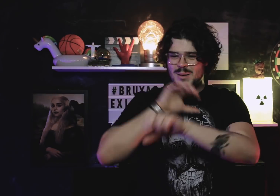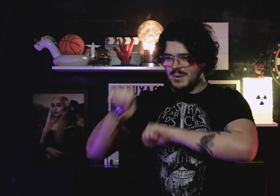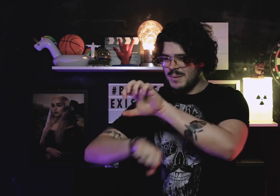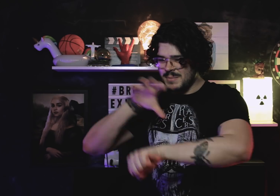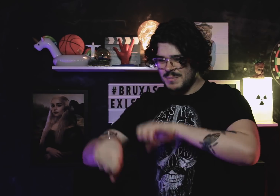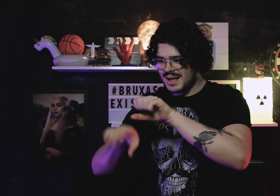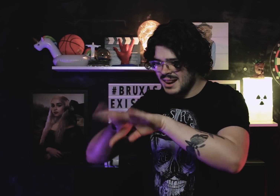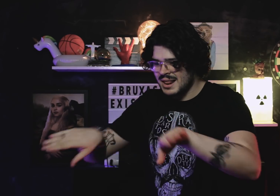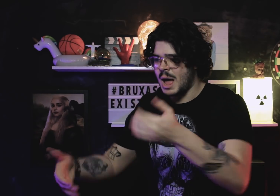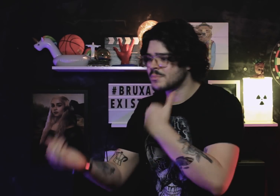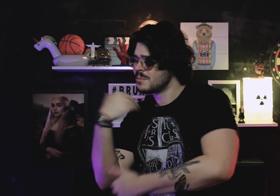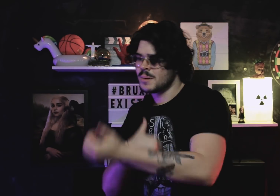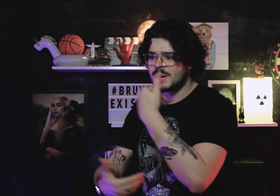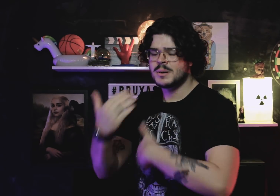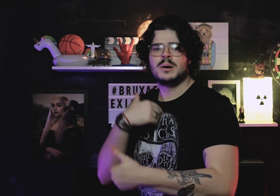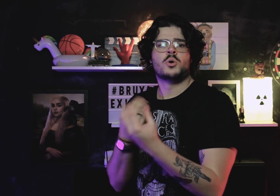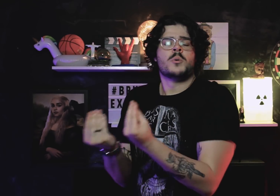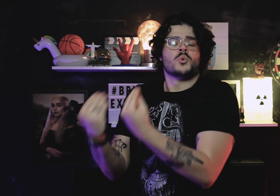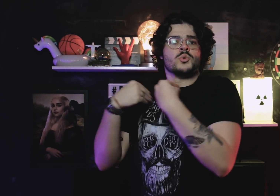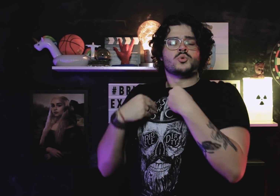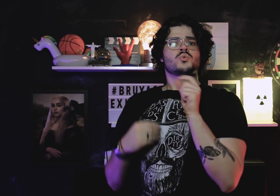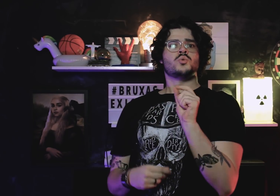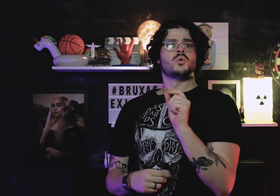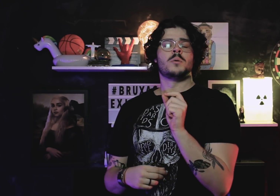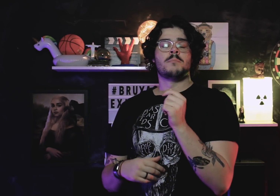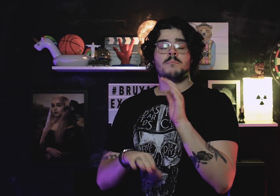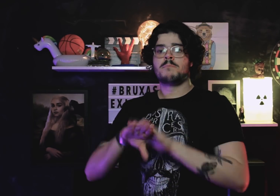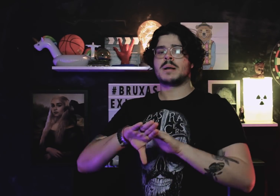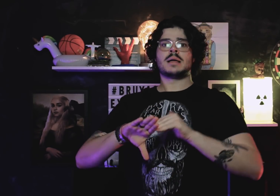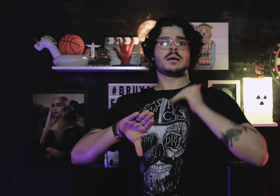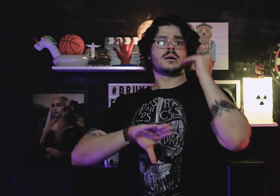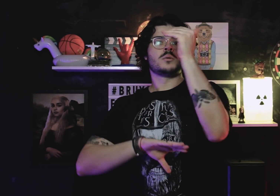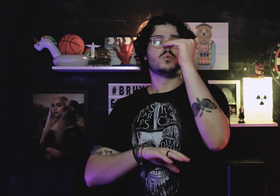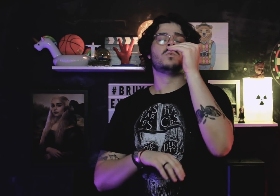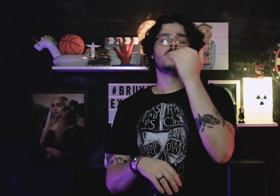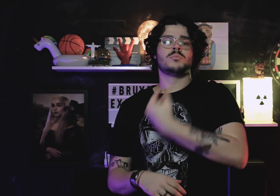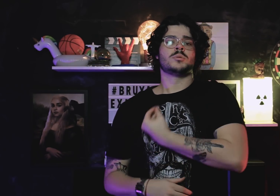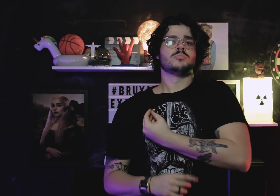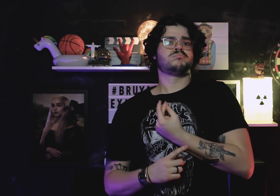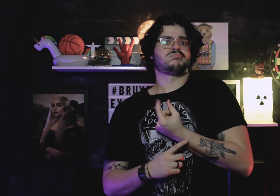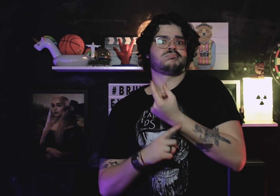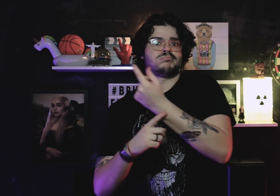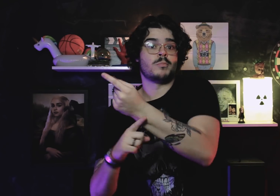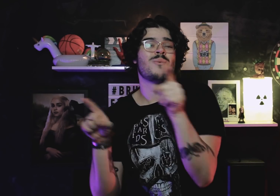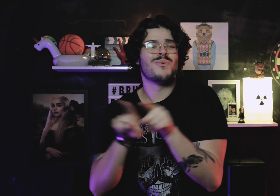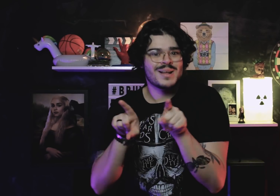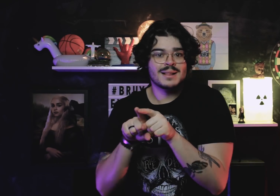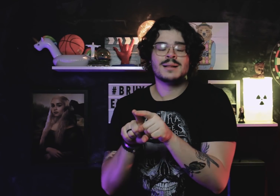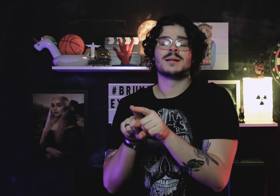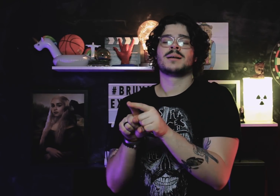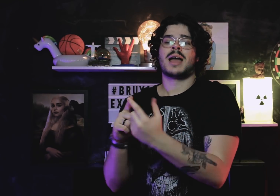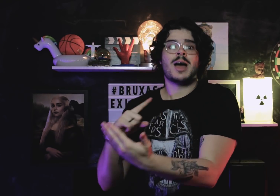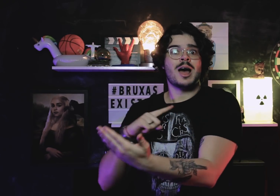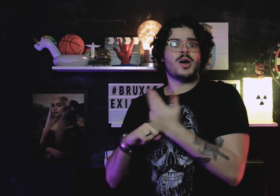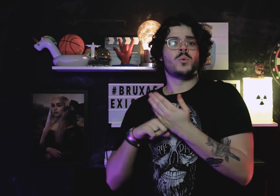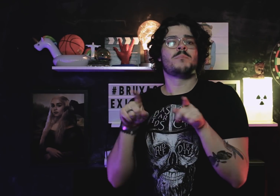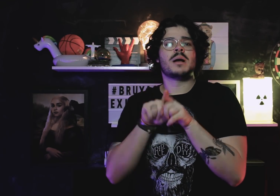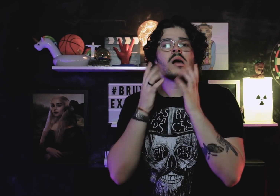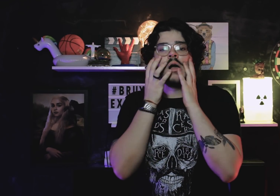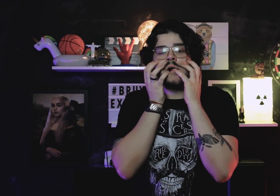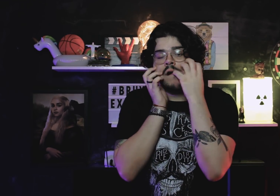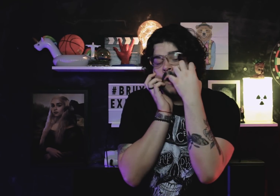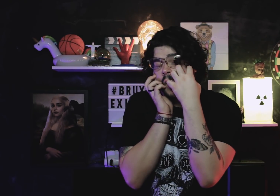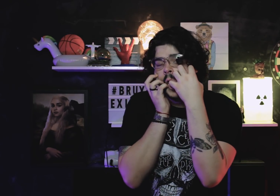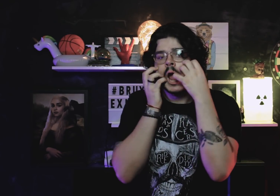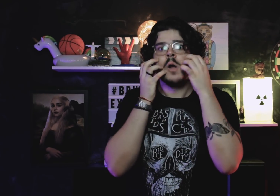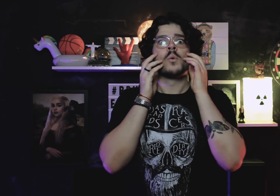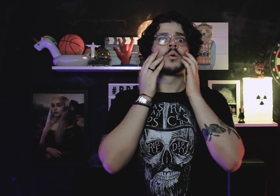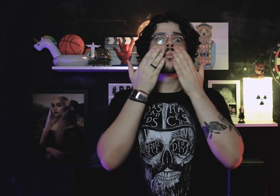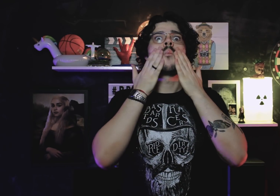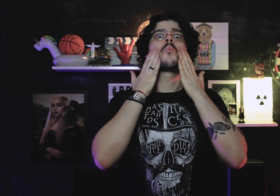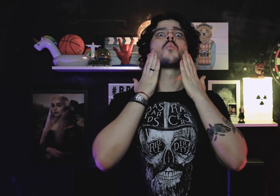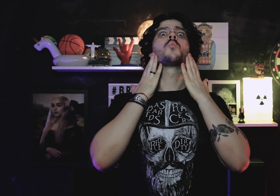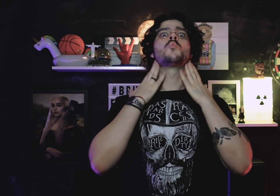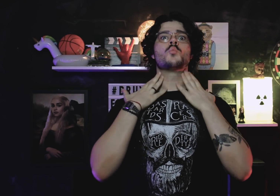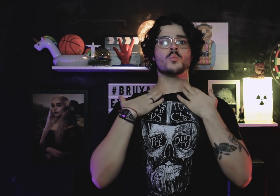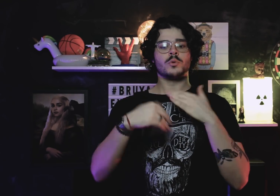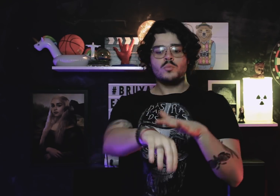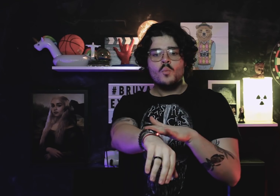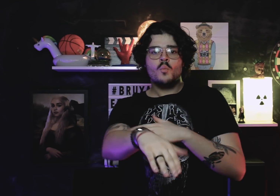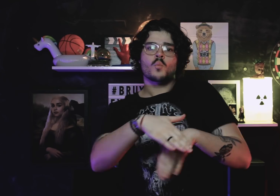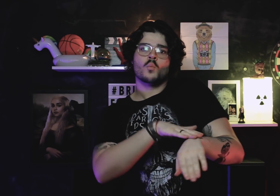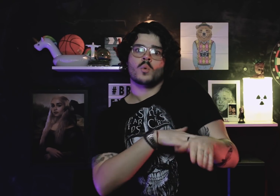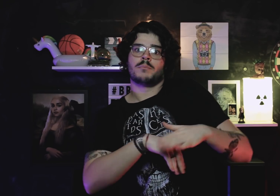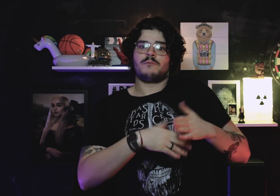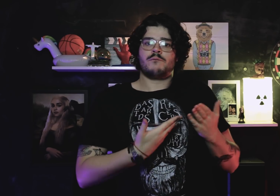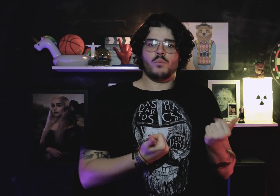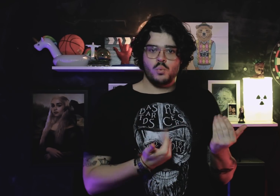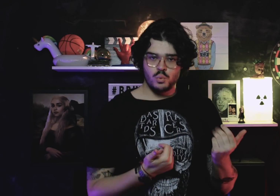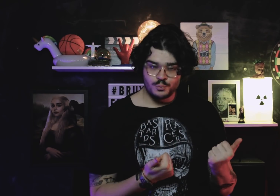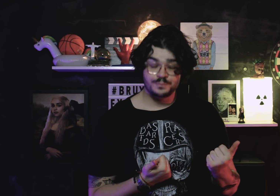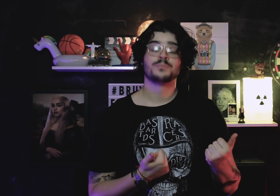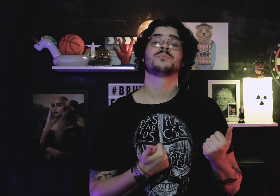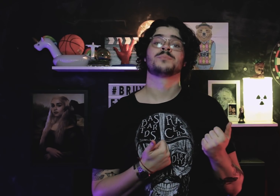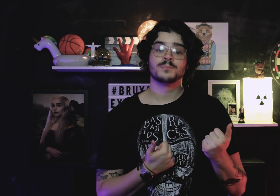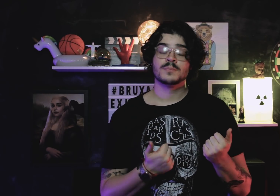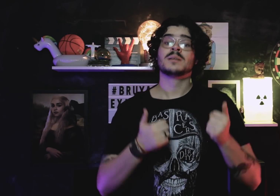devour children to obtain immortality and rejuvenation.